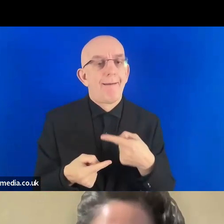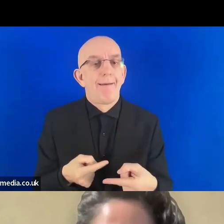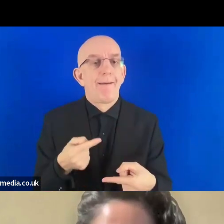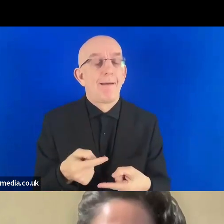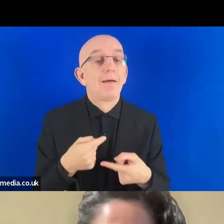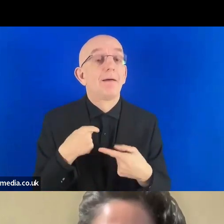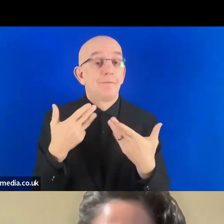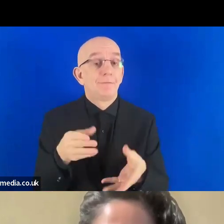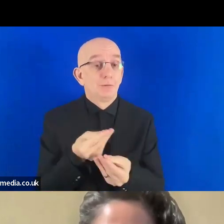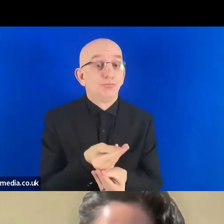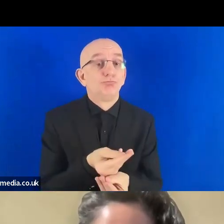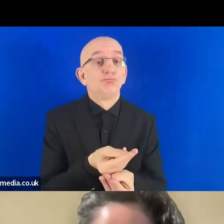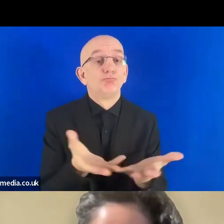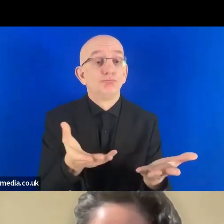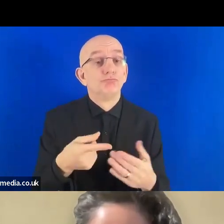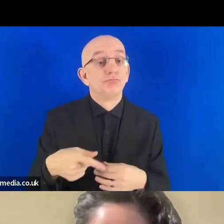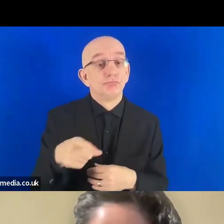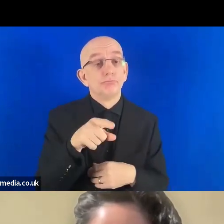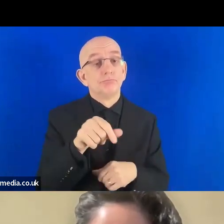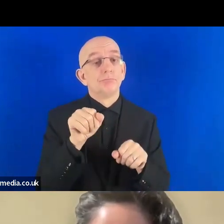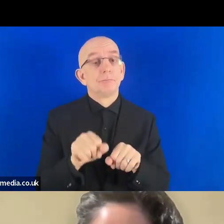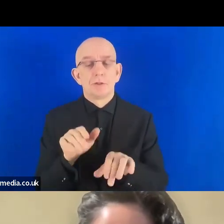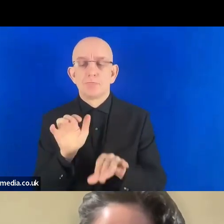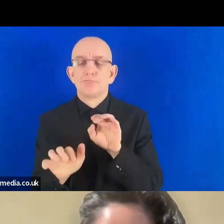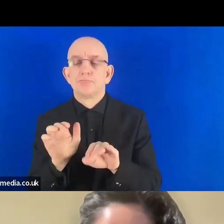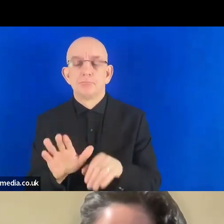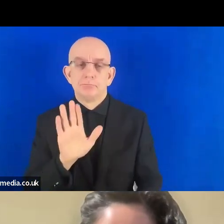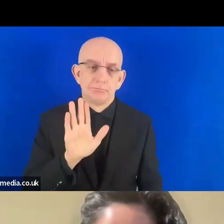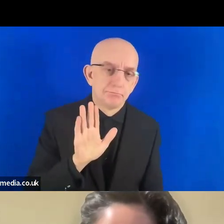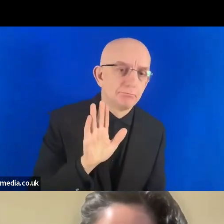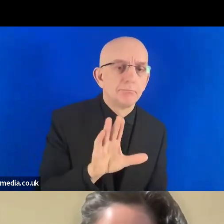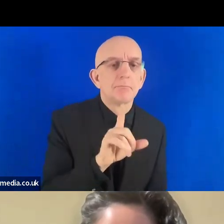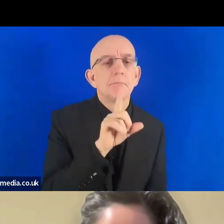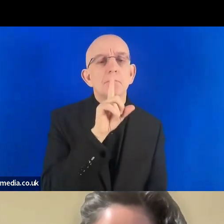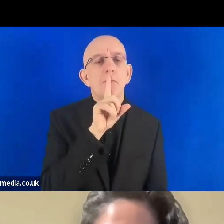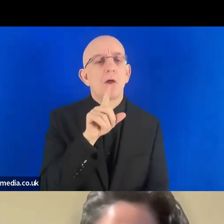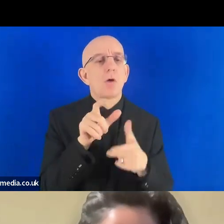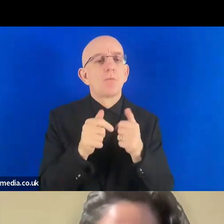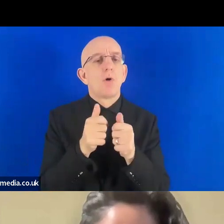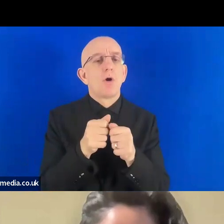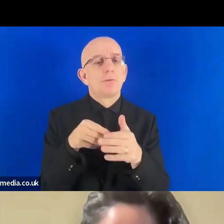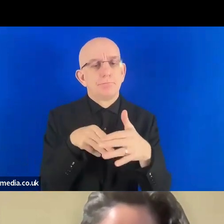So once you click the link you will be redirected to these to this page.